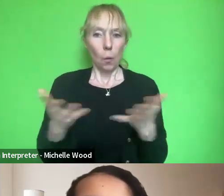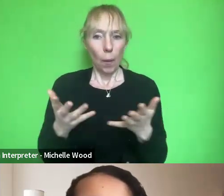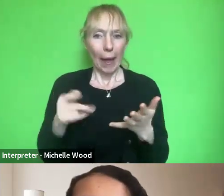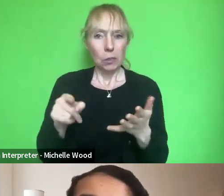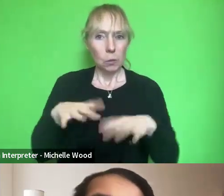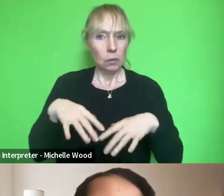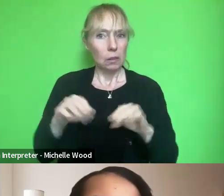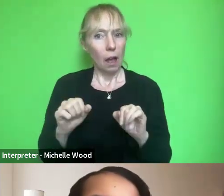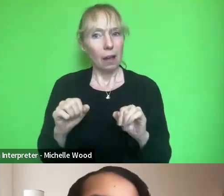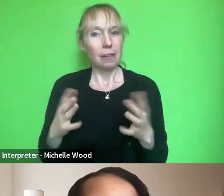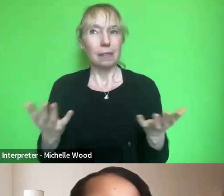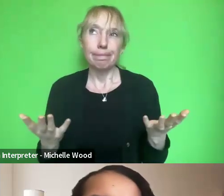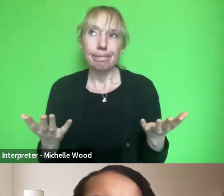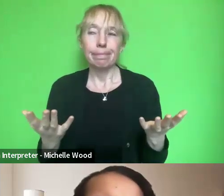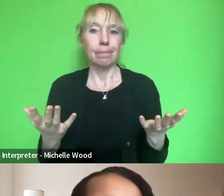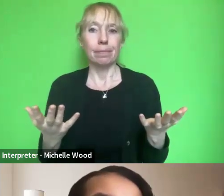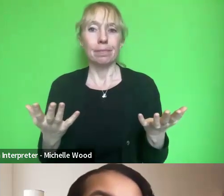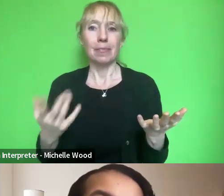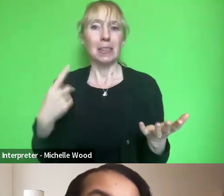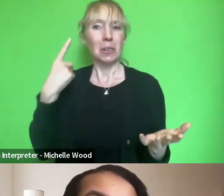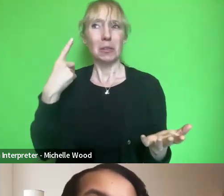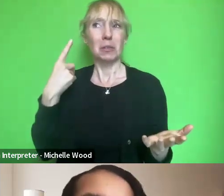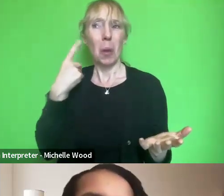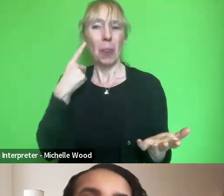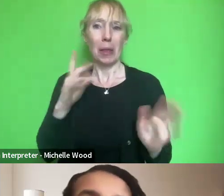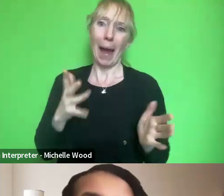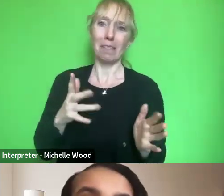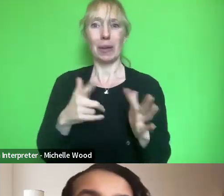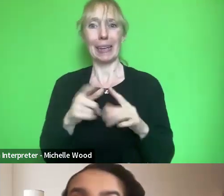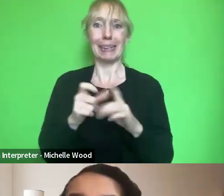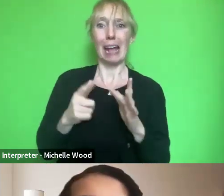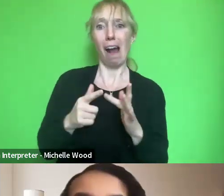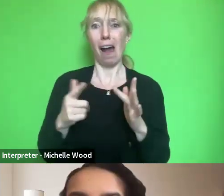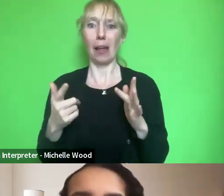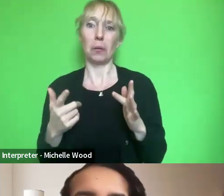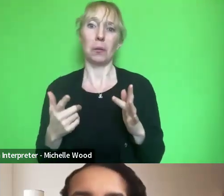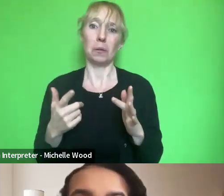please don't think that you need a role that has EDI or DEI or anything even in the people or